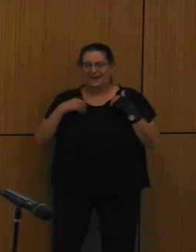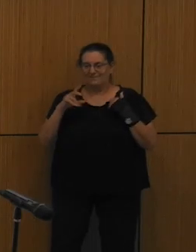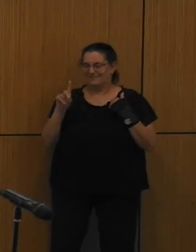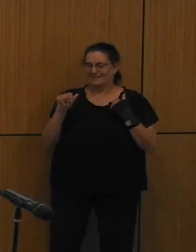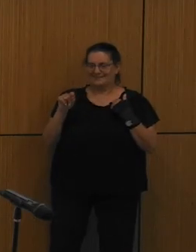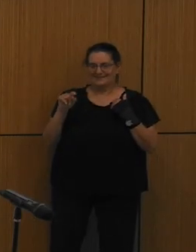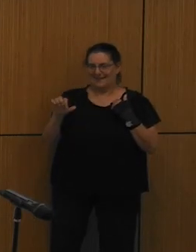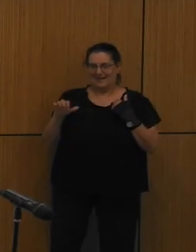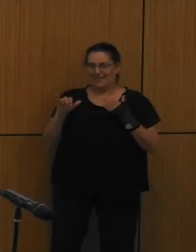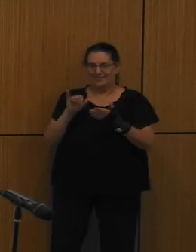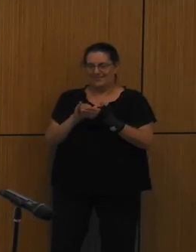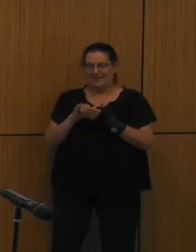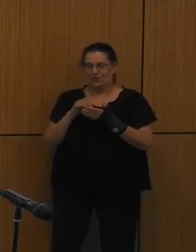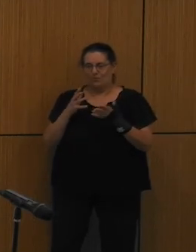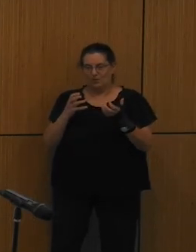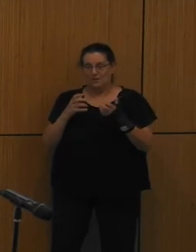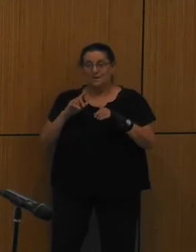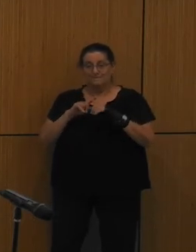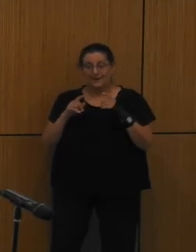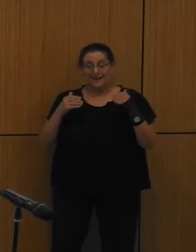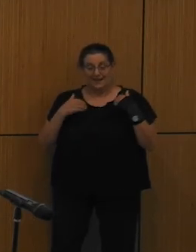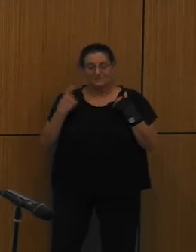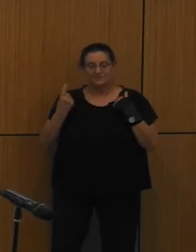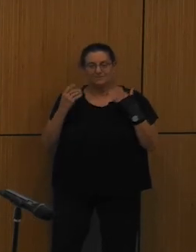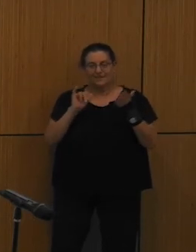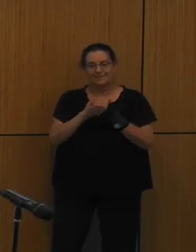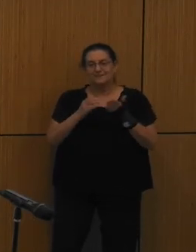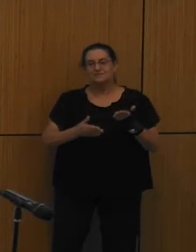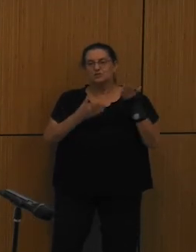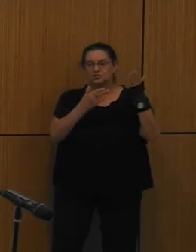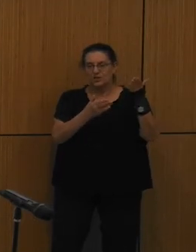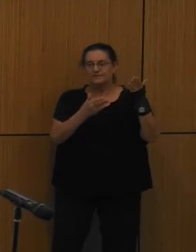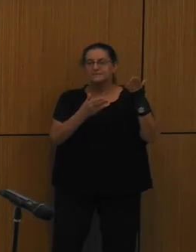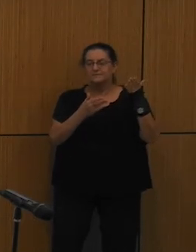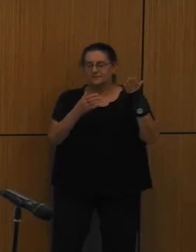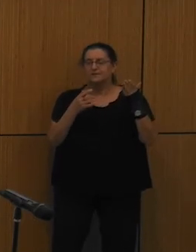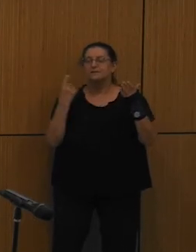I have anecdote data that suggest. Yes, I would expect that to be true.